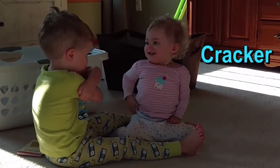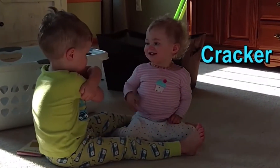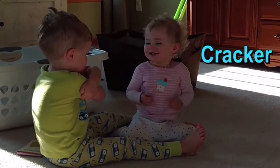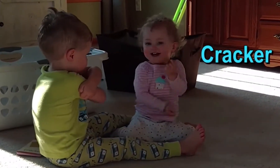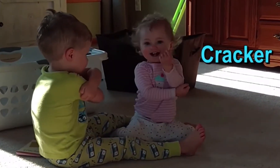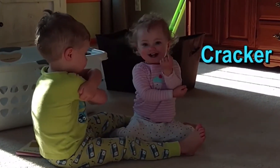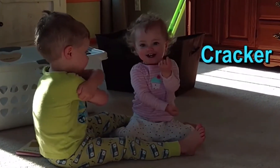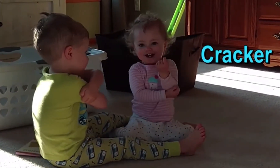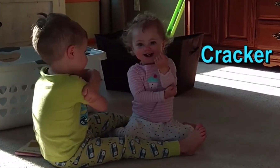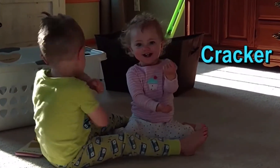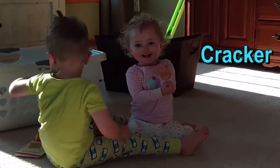Cracker